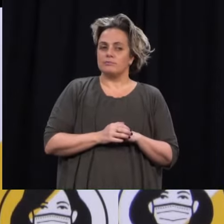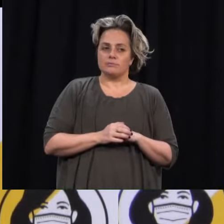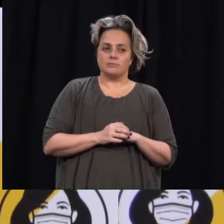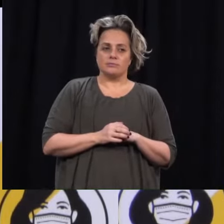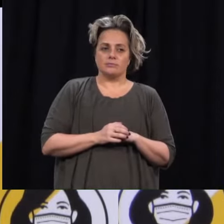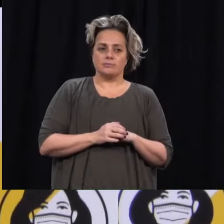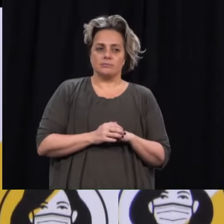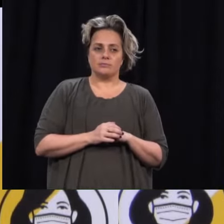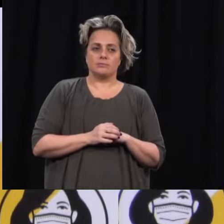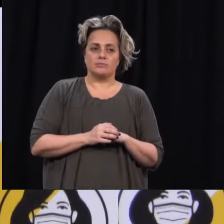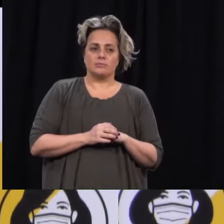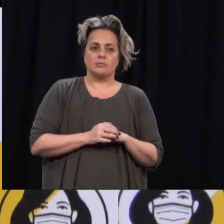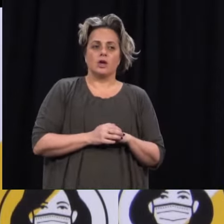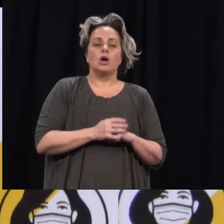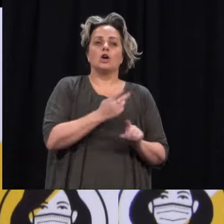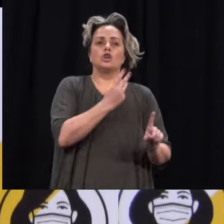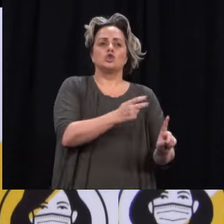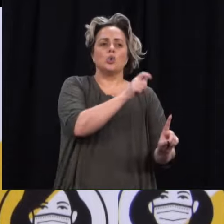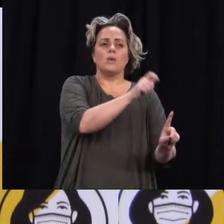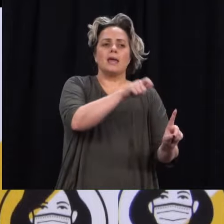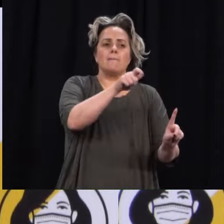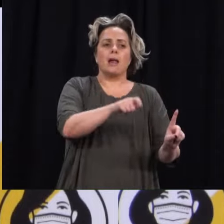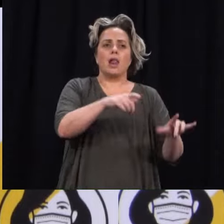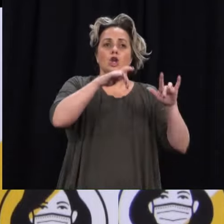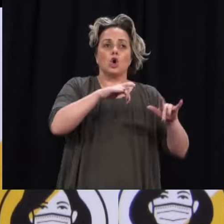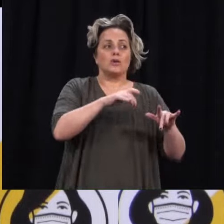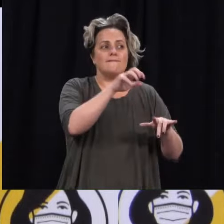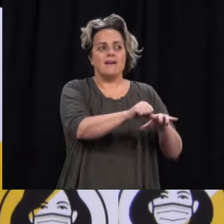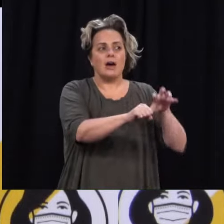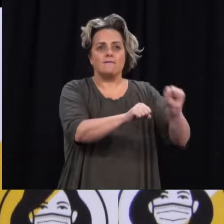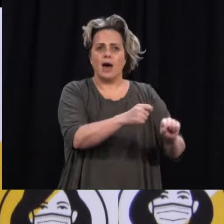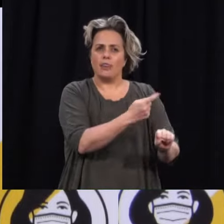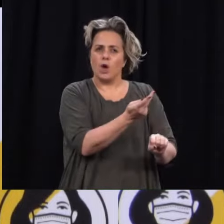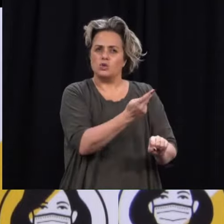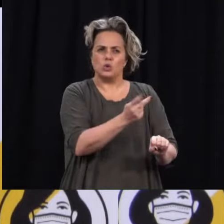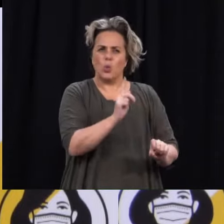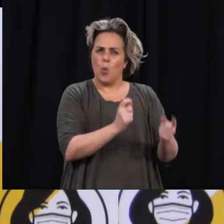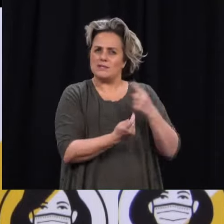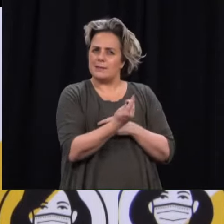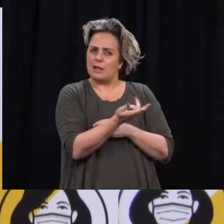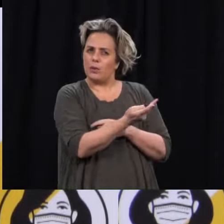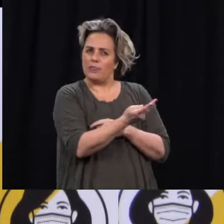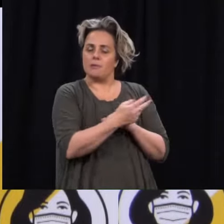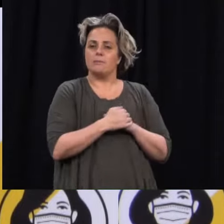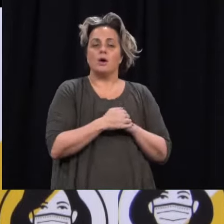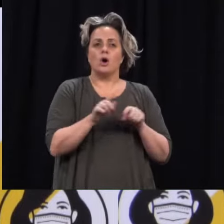information. Just a couple of questions in terms of the source investigation. Have the other